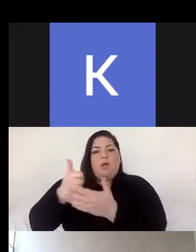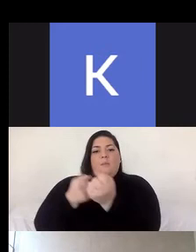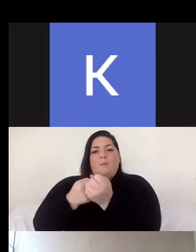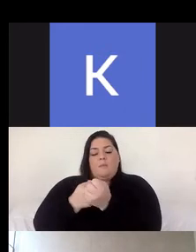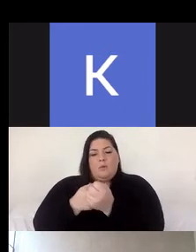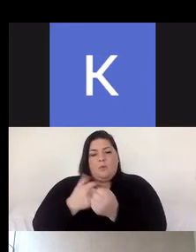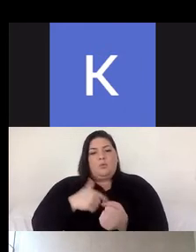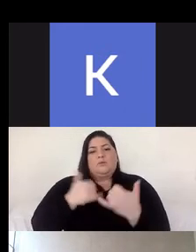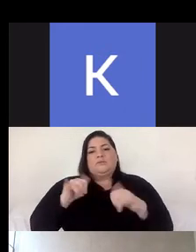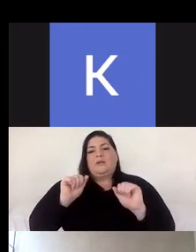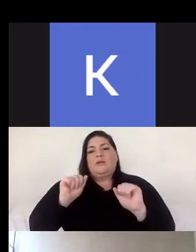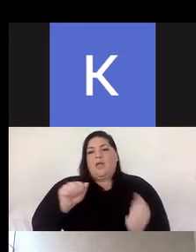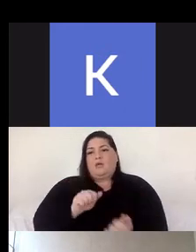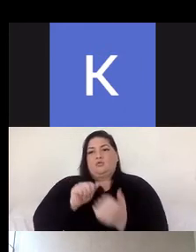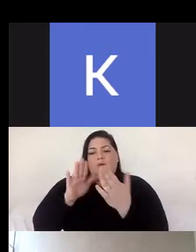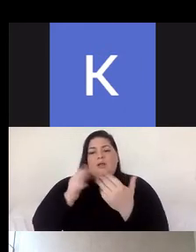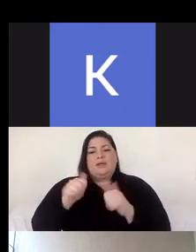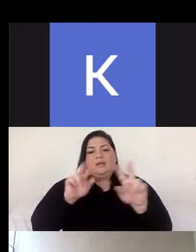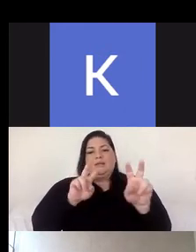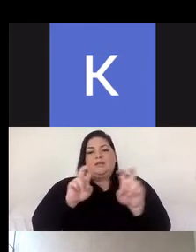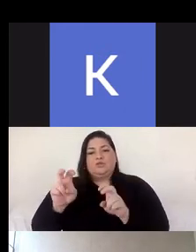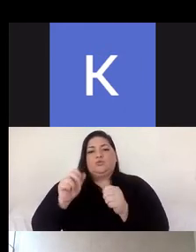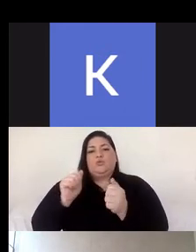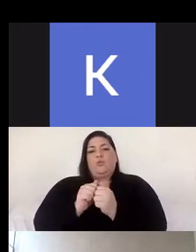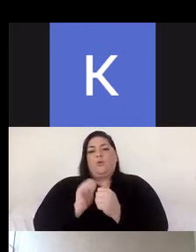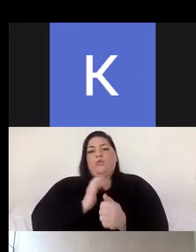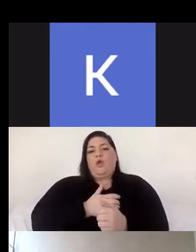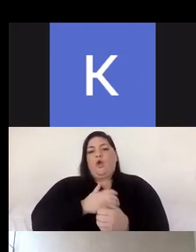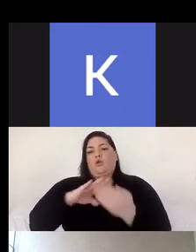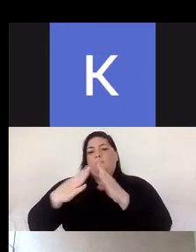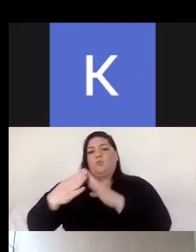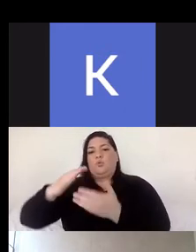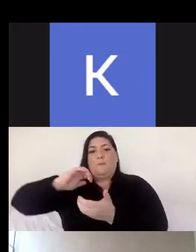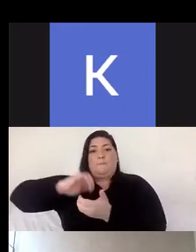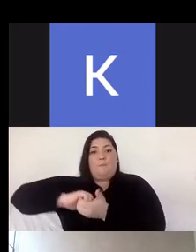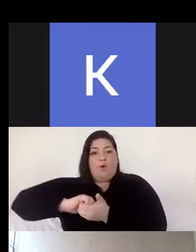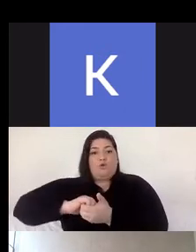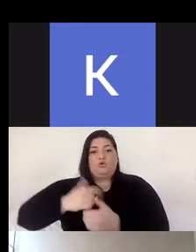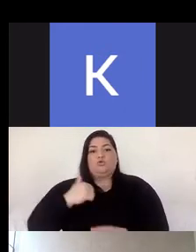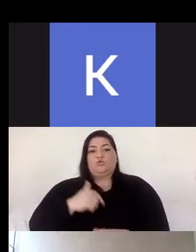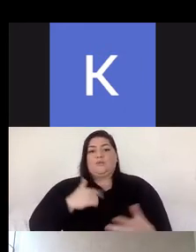including many of our community partners. We are excited to use that information